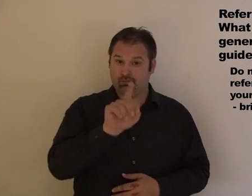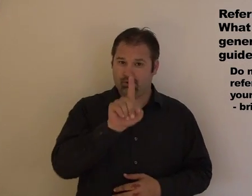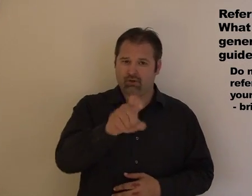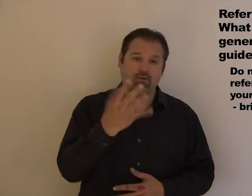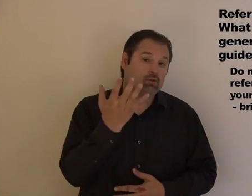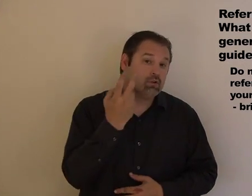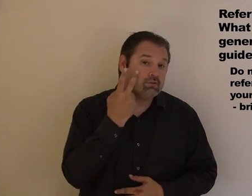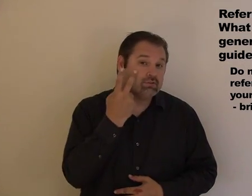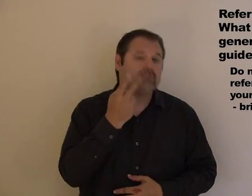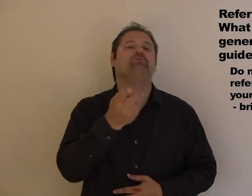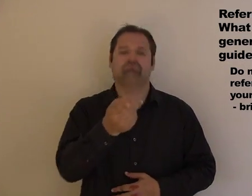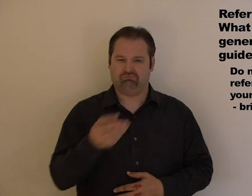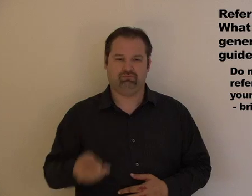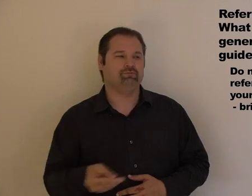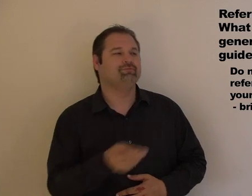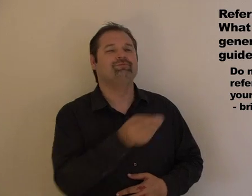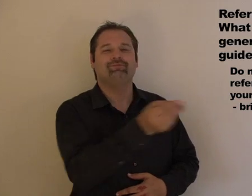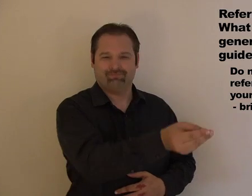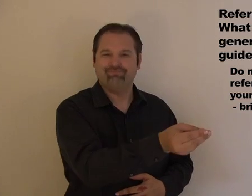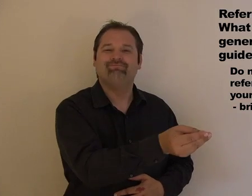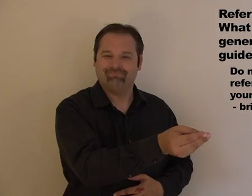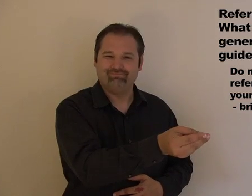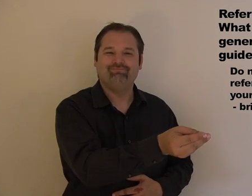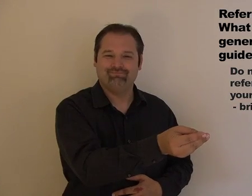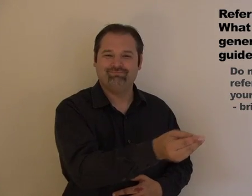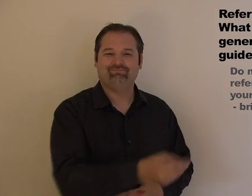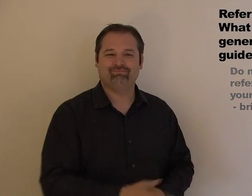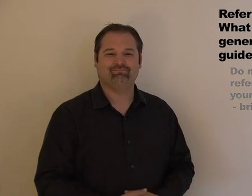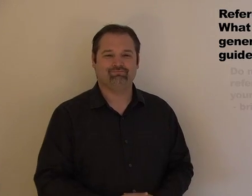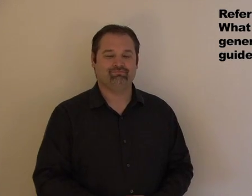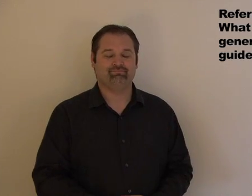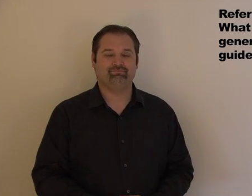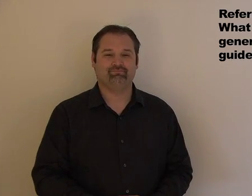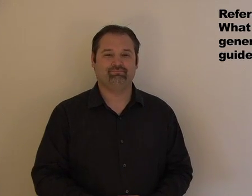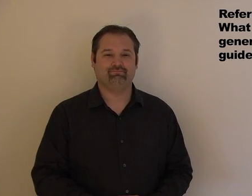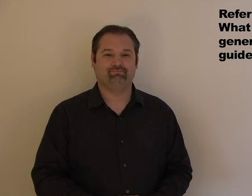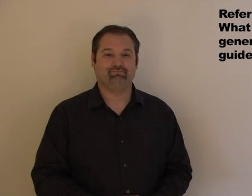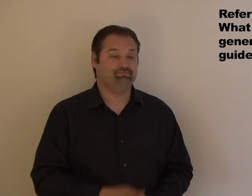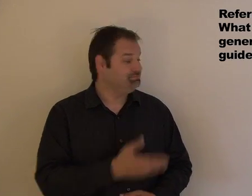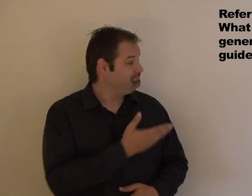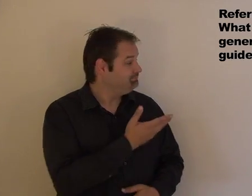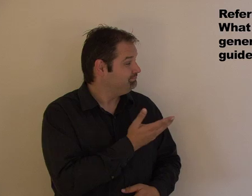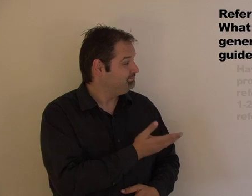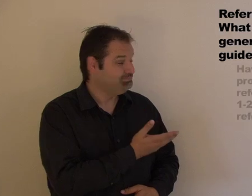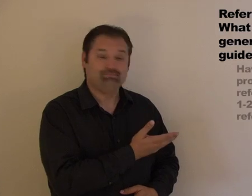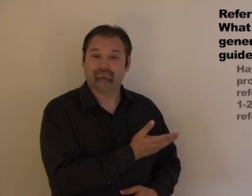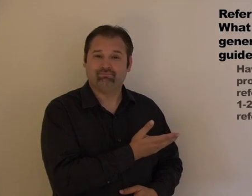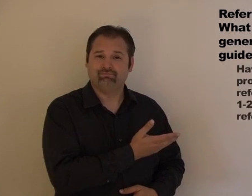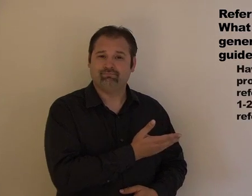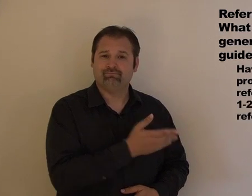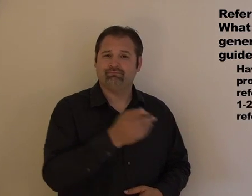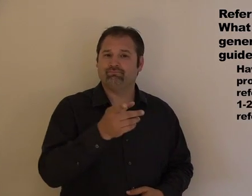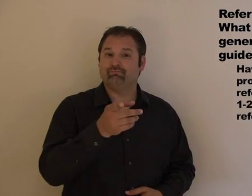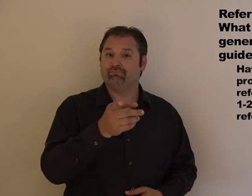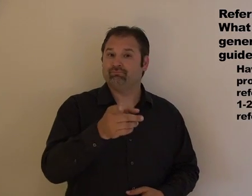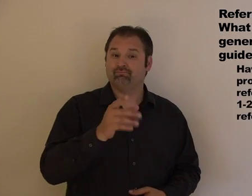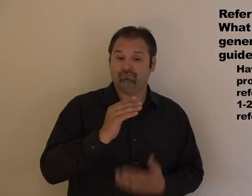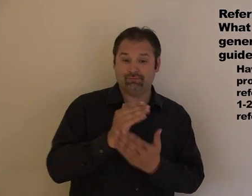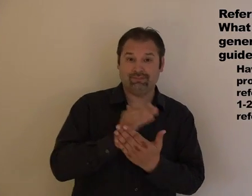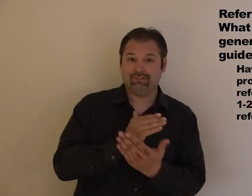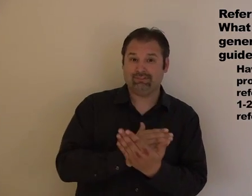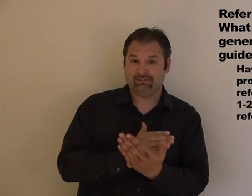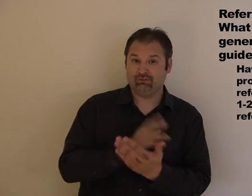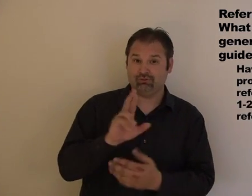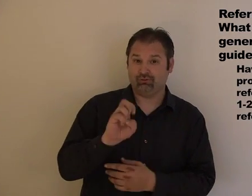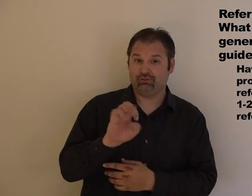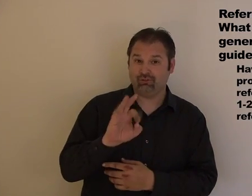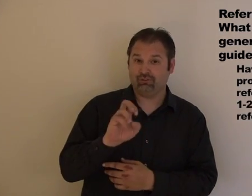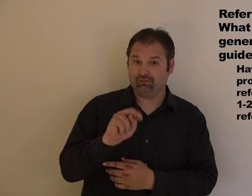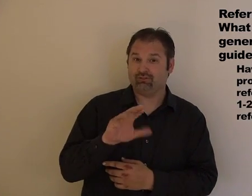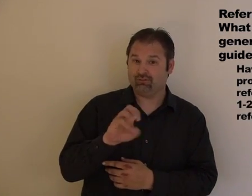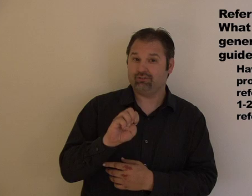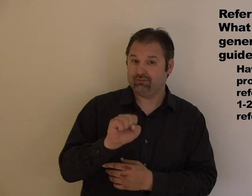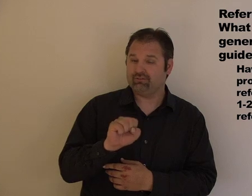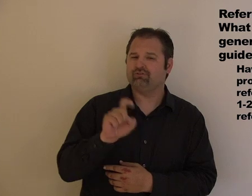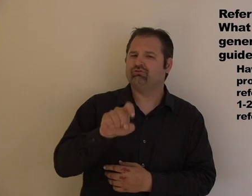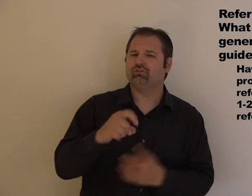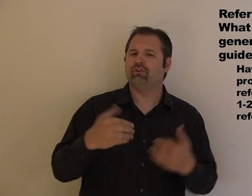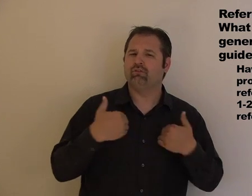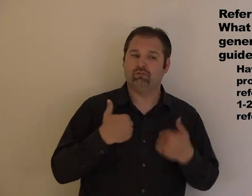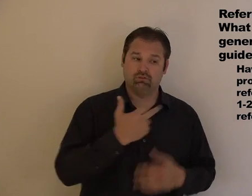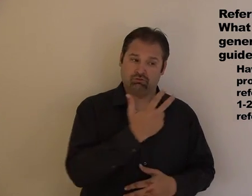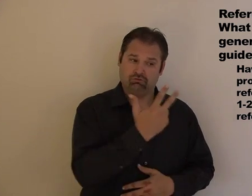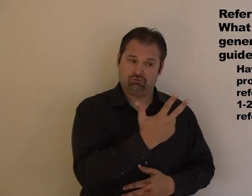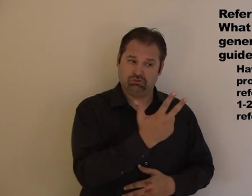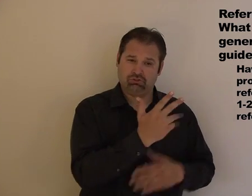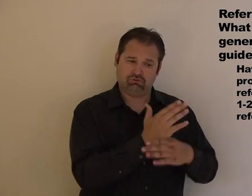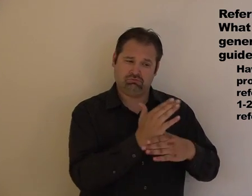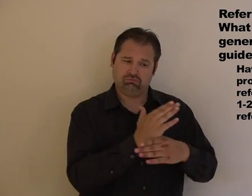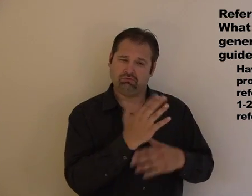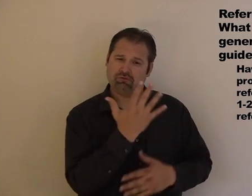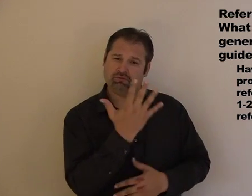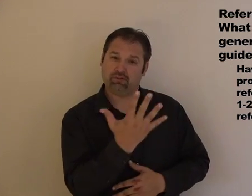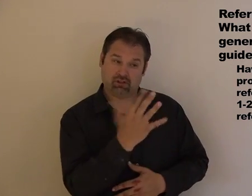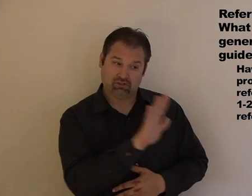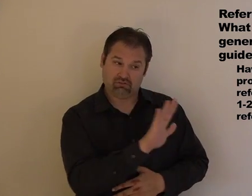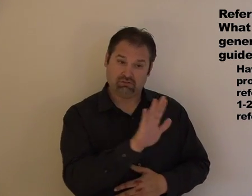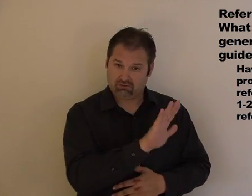Have three to five professional references and one to two personal references.